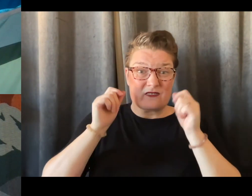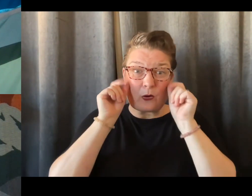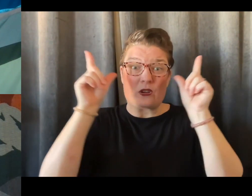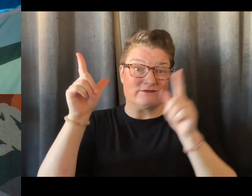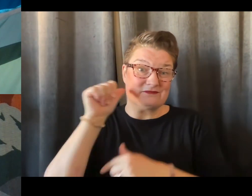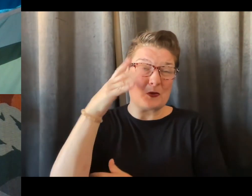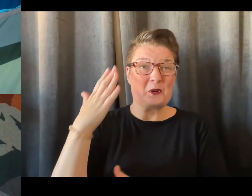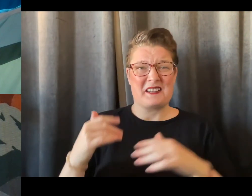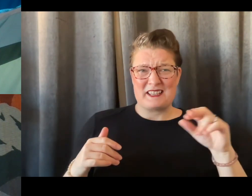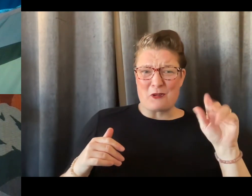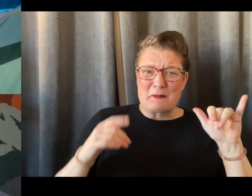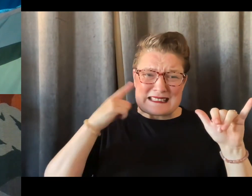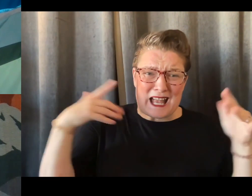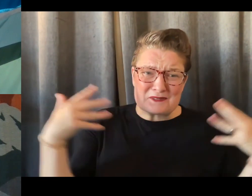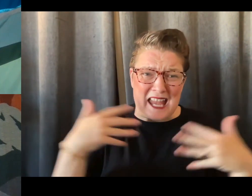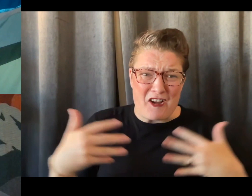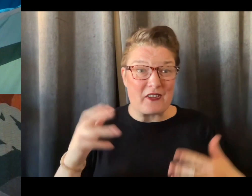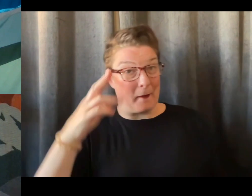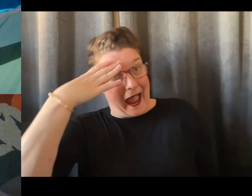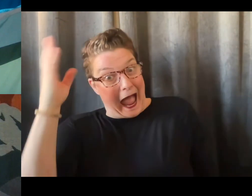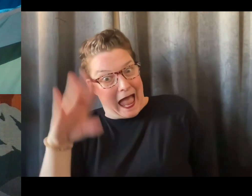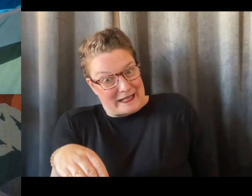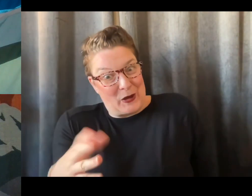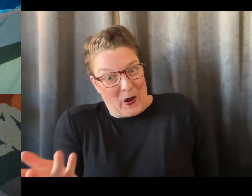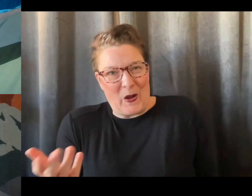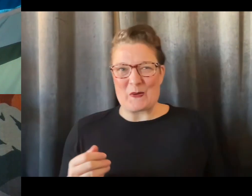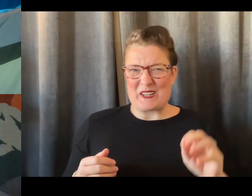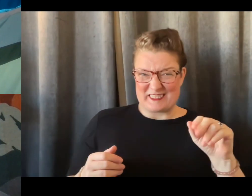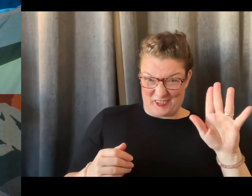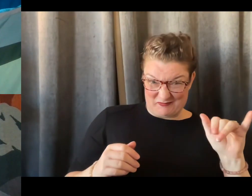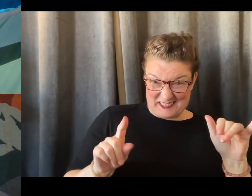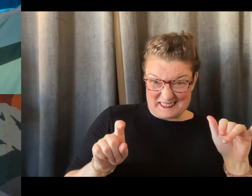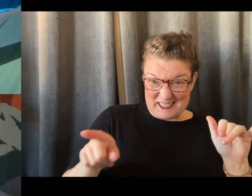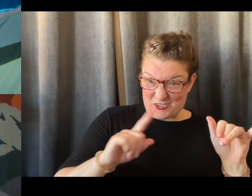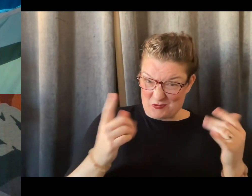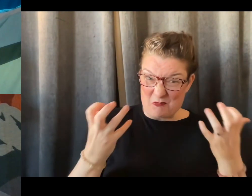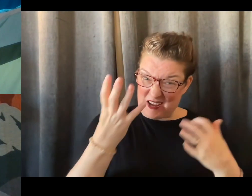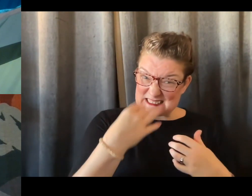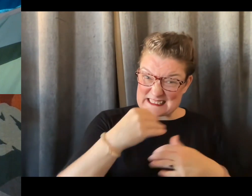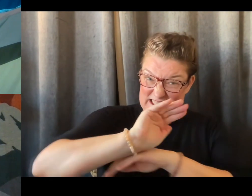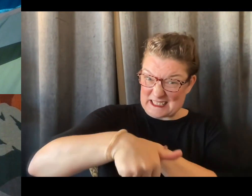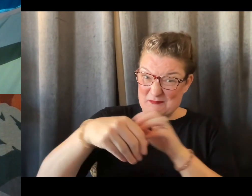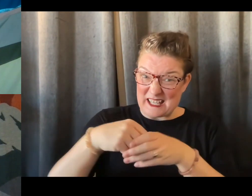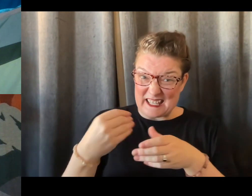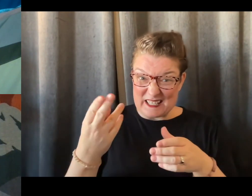Rebekah: I know! Nomy: Do you wanna, do you wanna sleep in a hole? Rebekah: I have felt really moved.